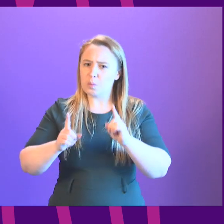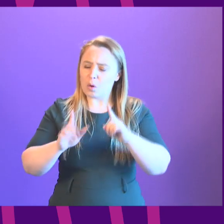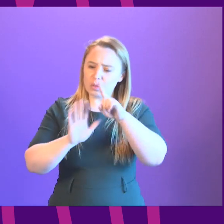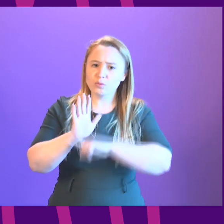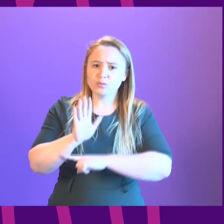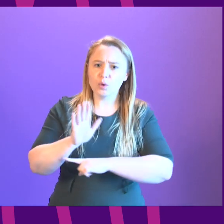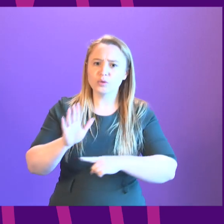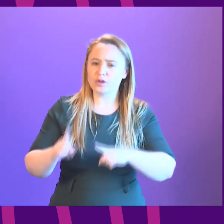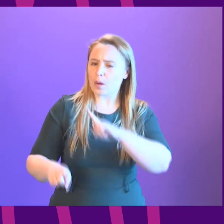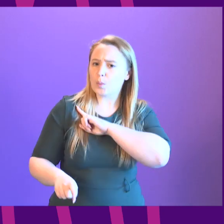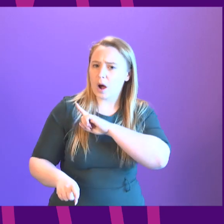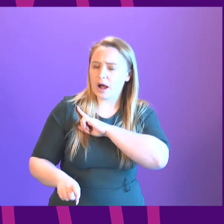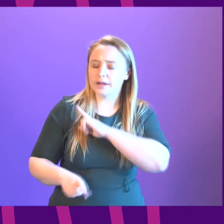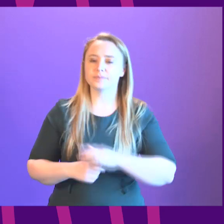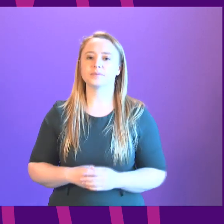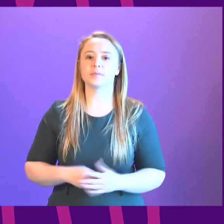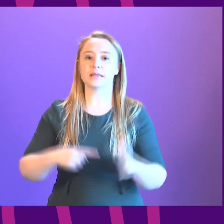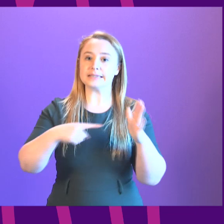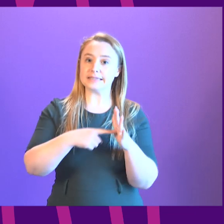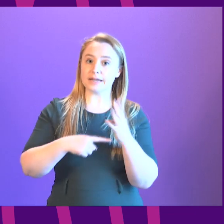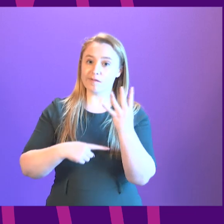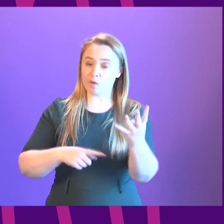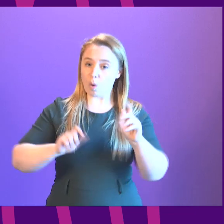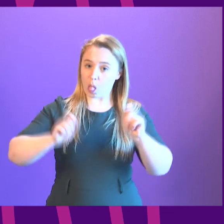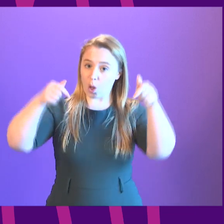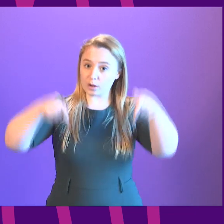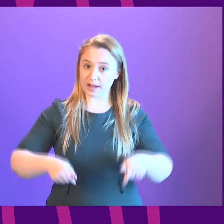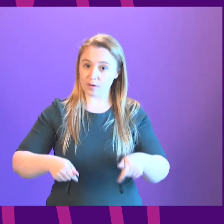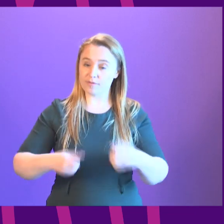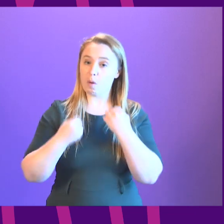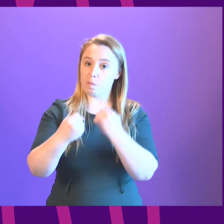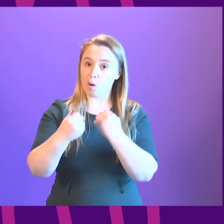The national tier 4 lockdown, scheduled for boxing day, will have come as an even greater